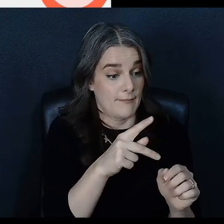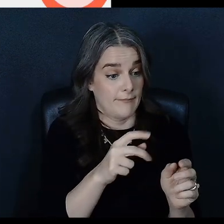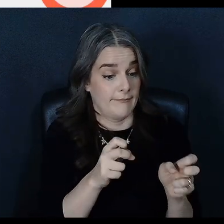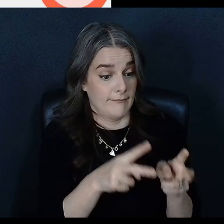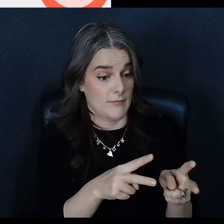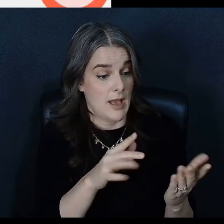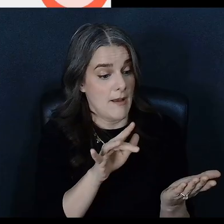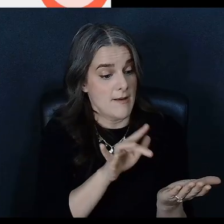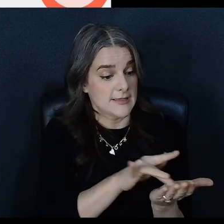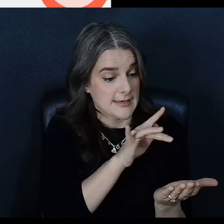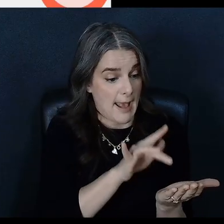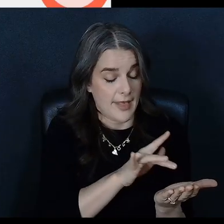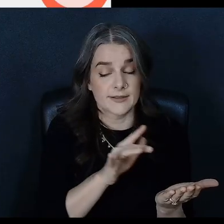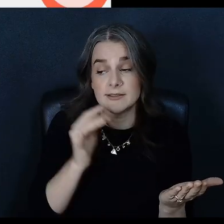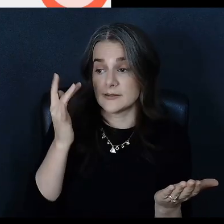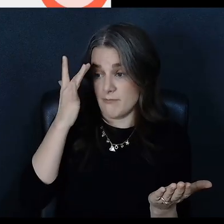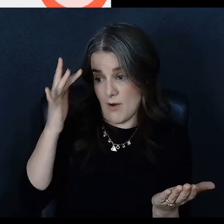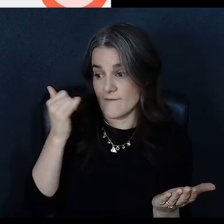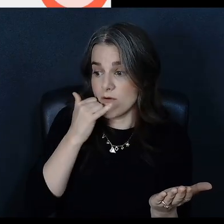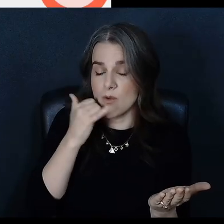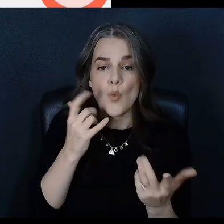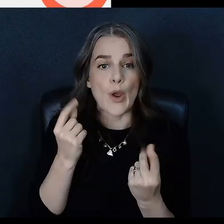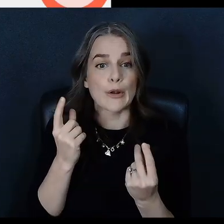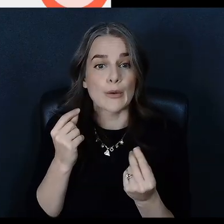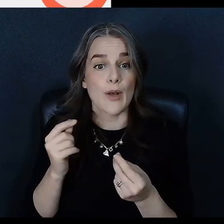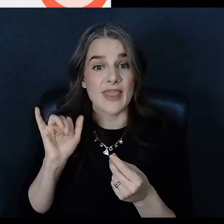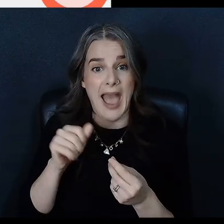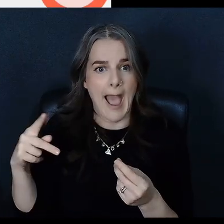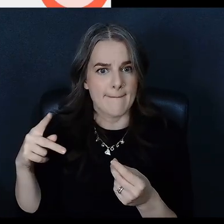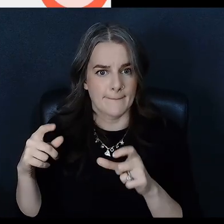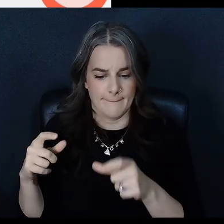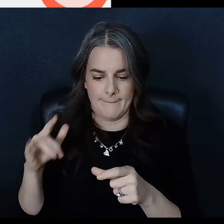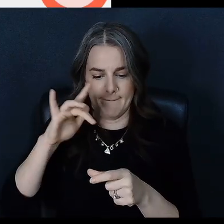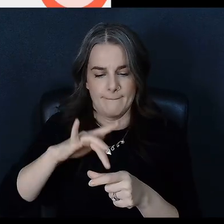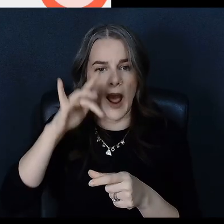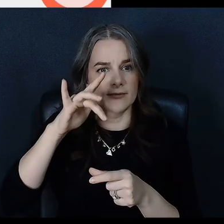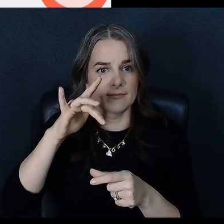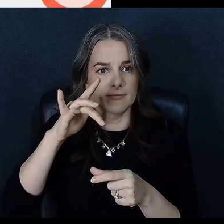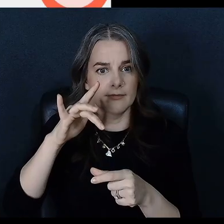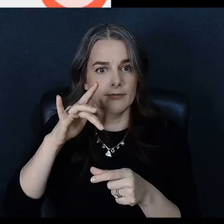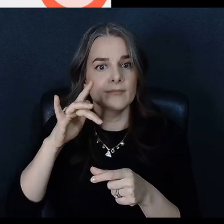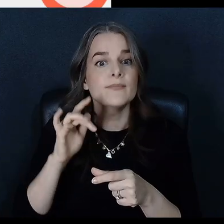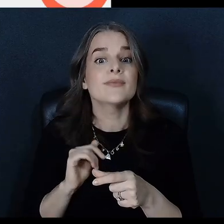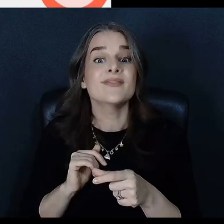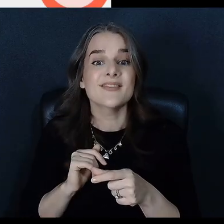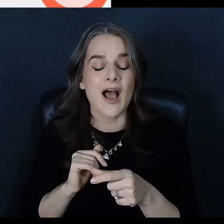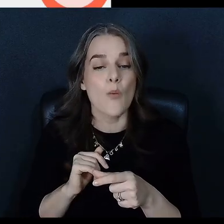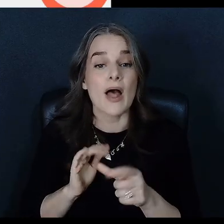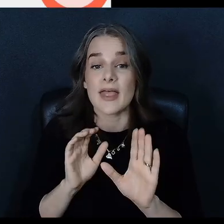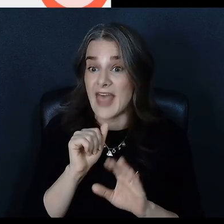And when I hit the button on the app, a little finger extends out of this SwitchBot